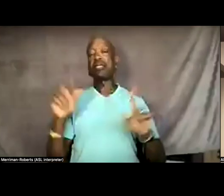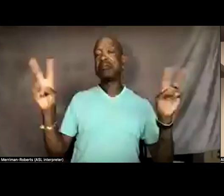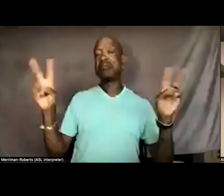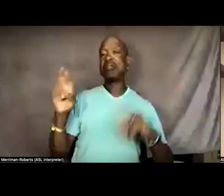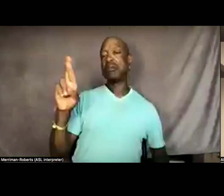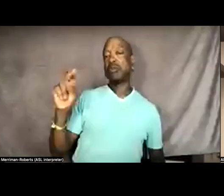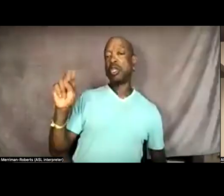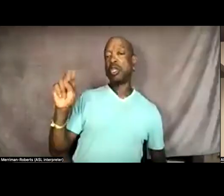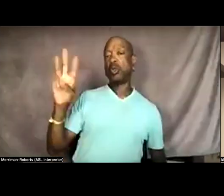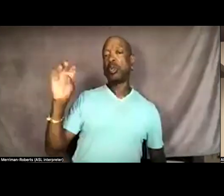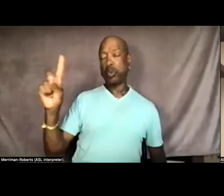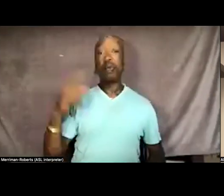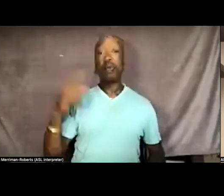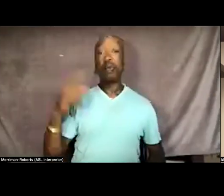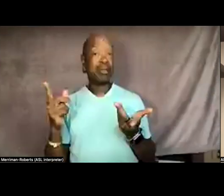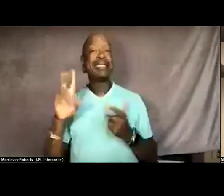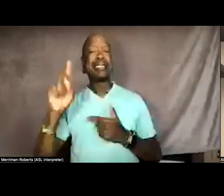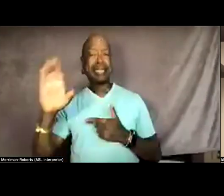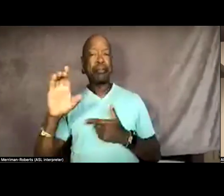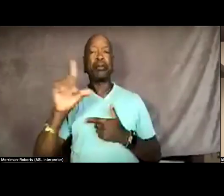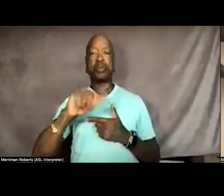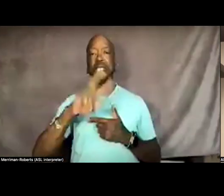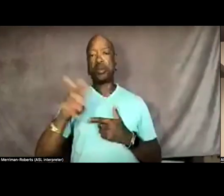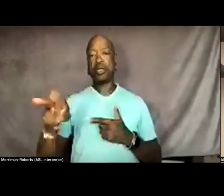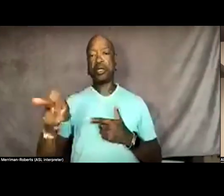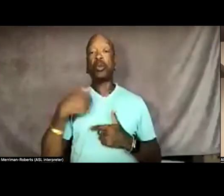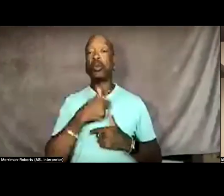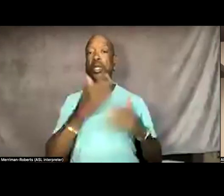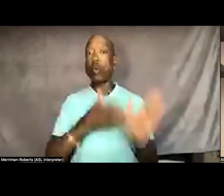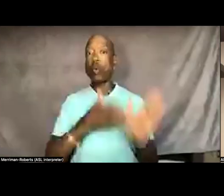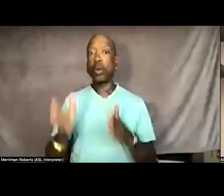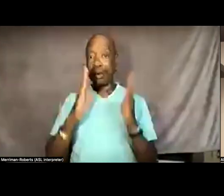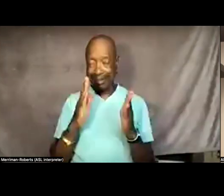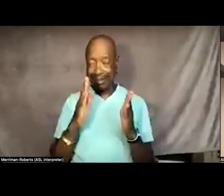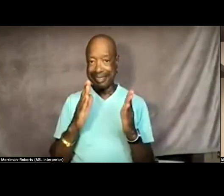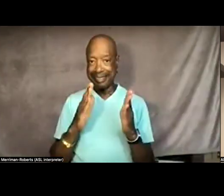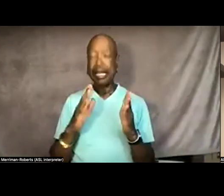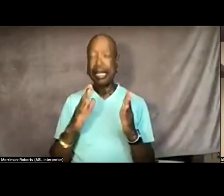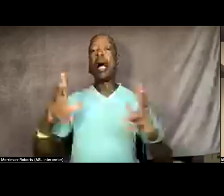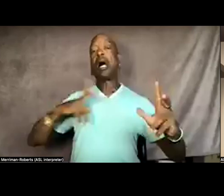and then in December of 2022 we organized a holiday caroling protest outside Oakland City